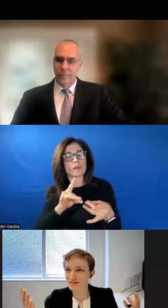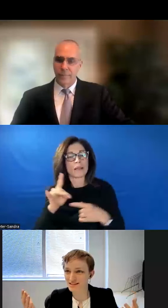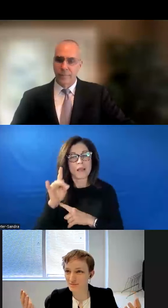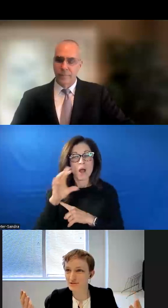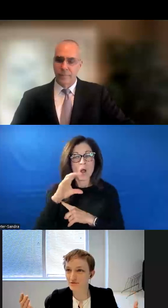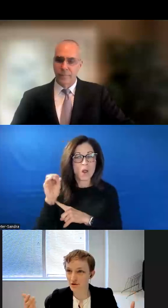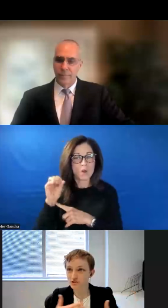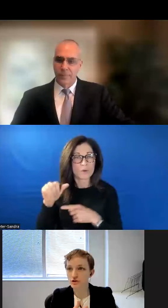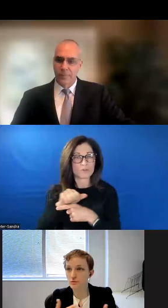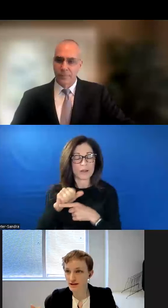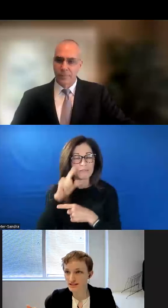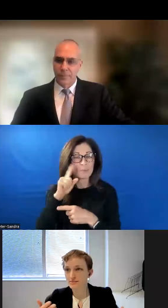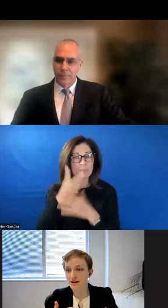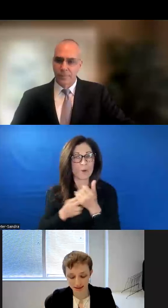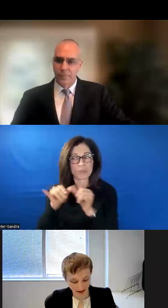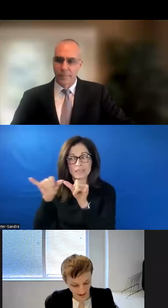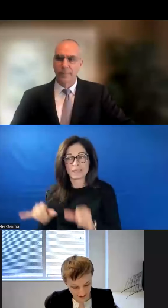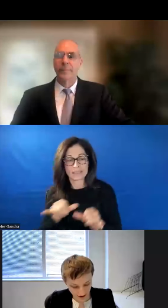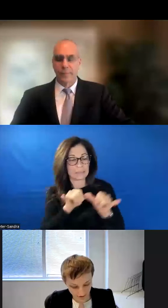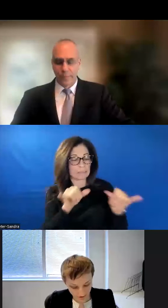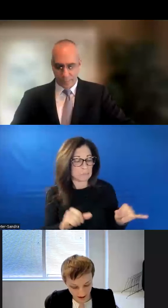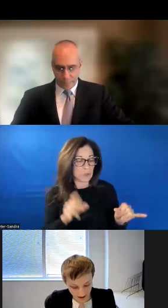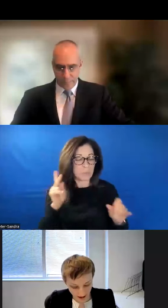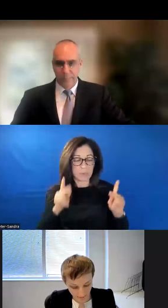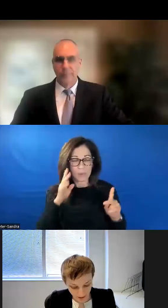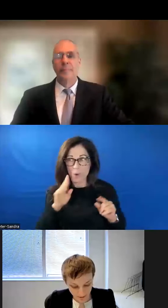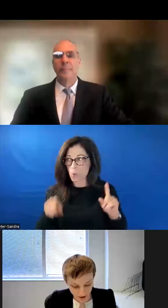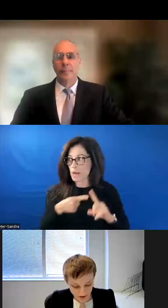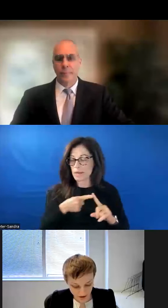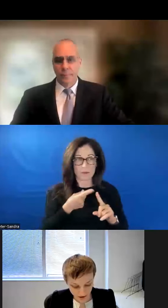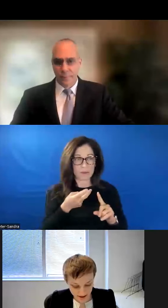SYSTEMS SO FOLKS KNOW WHEN TO MAKE THAT HAND OFF.